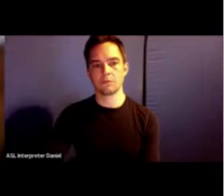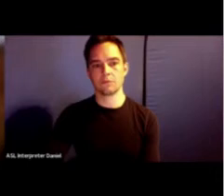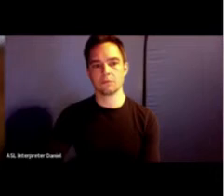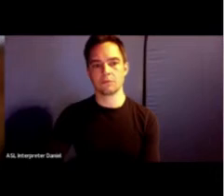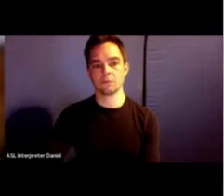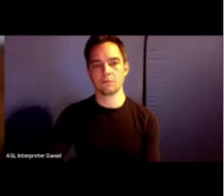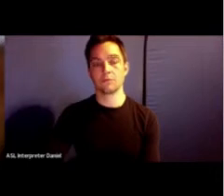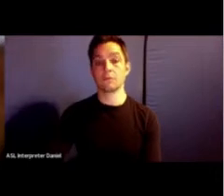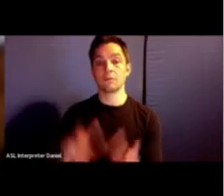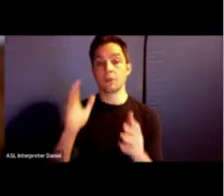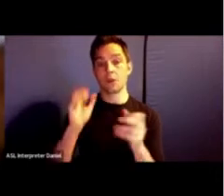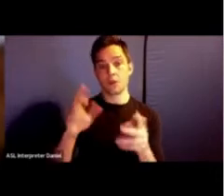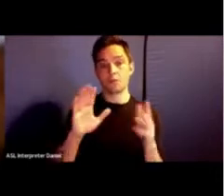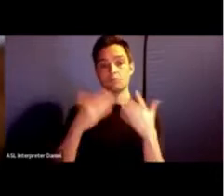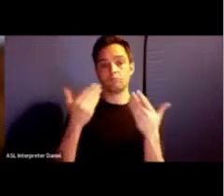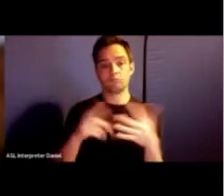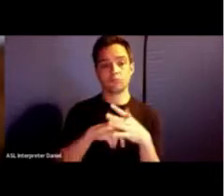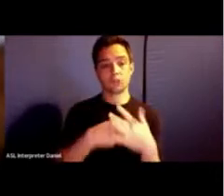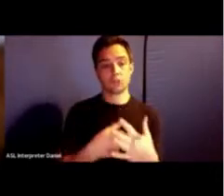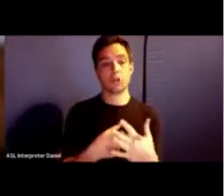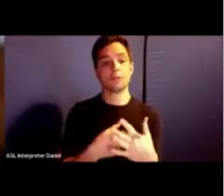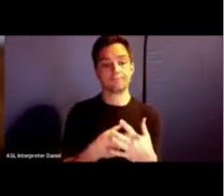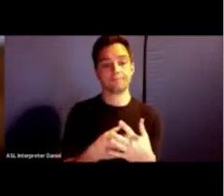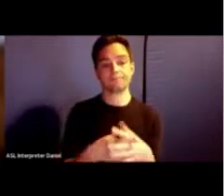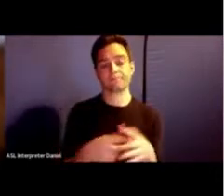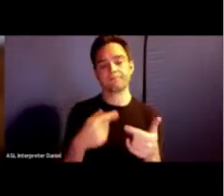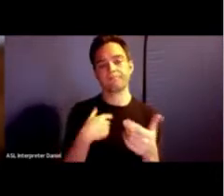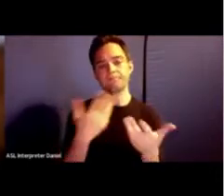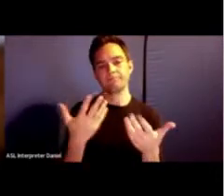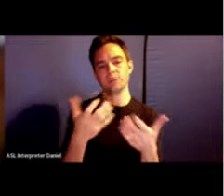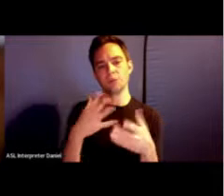Alixe Bonardi: Okay, we are going to get started. And I would like to extend my welcome